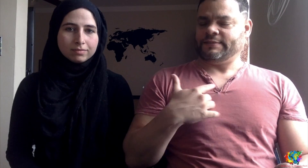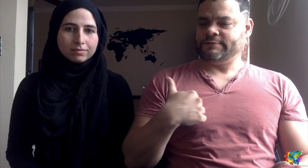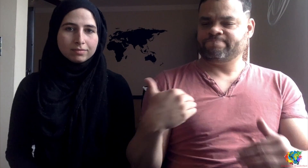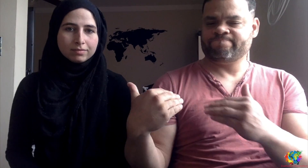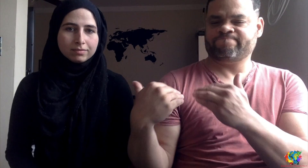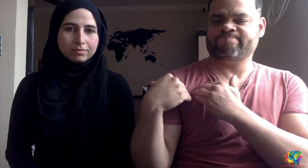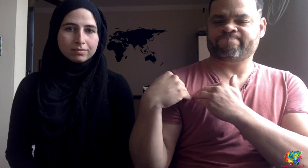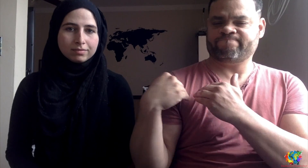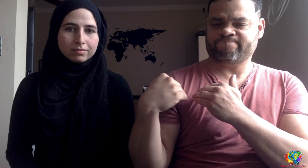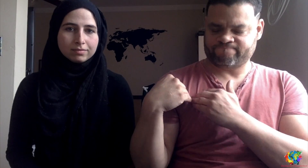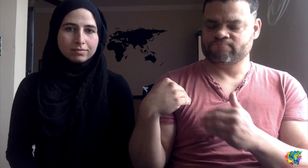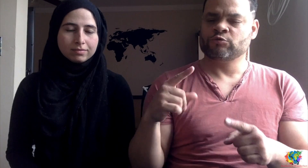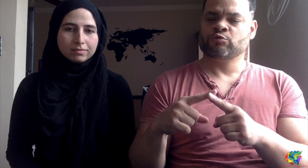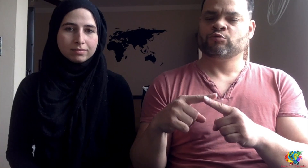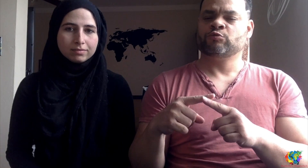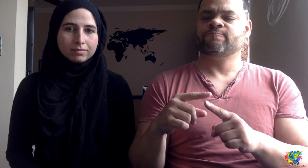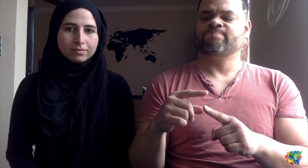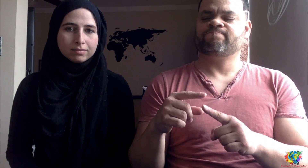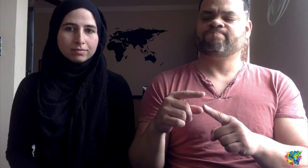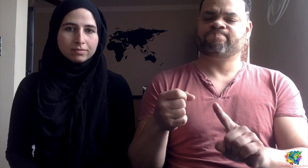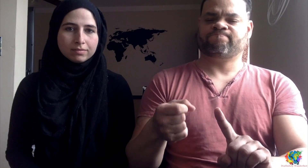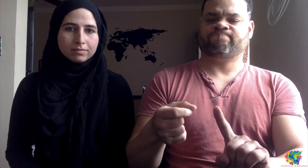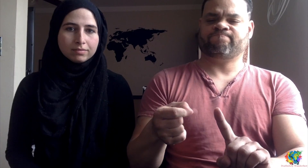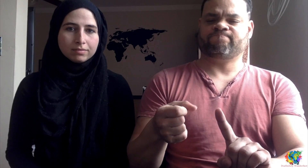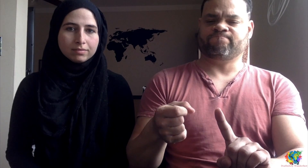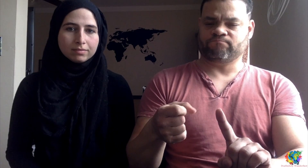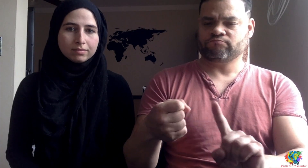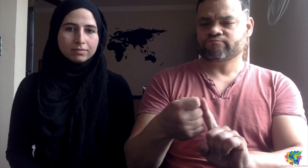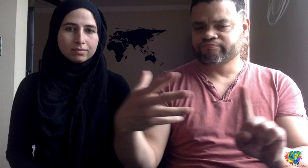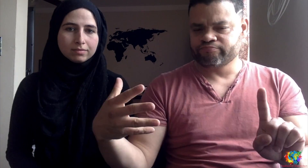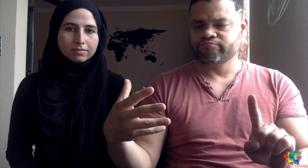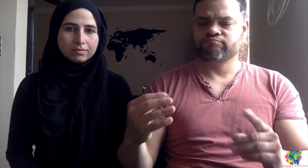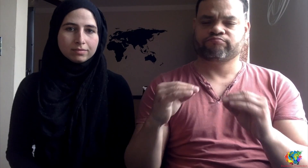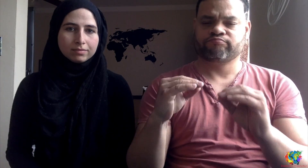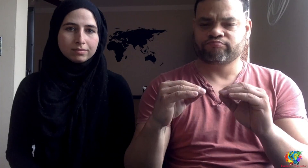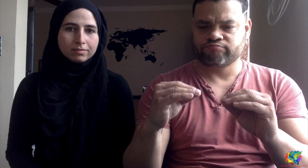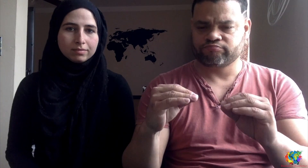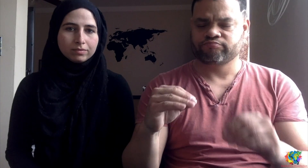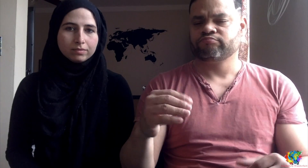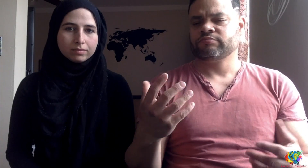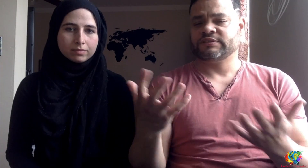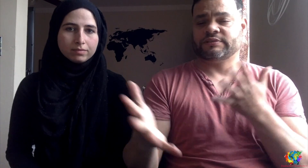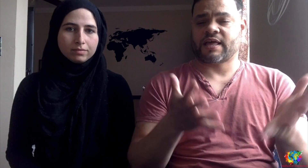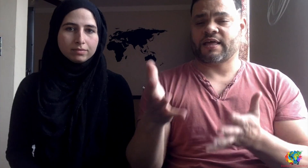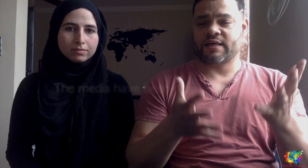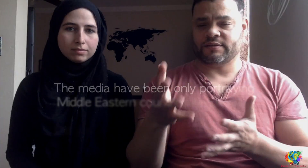Gregory: I felt responsible to do something, expand and teach sign language